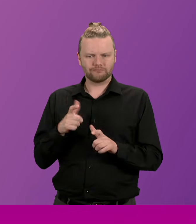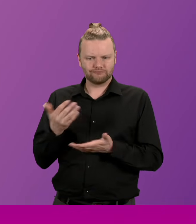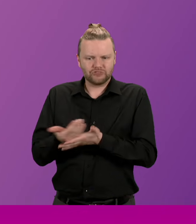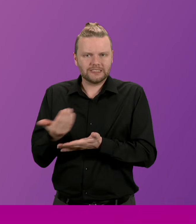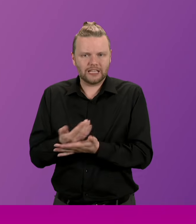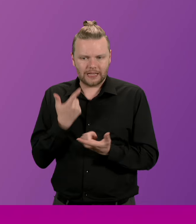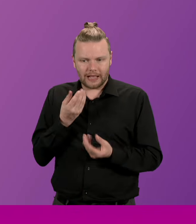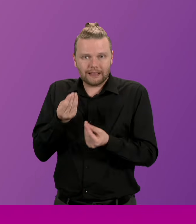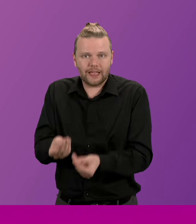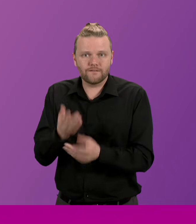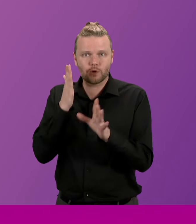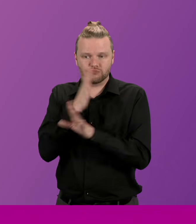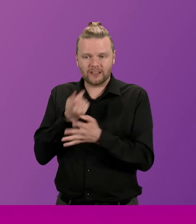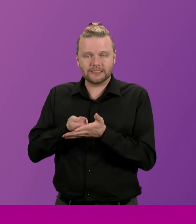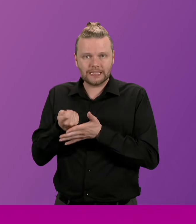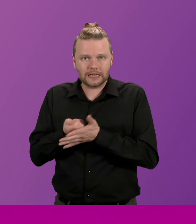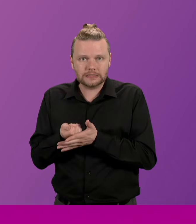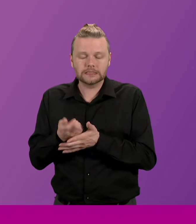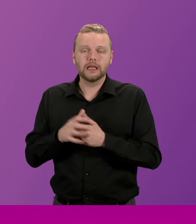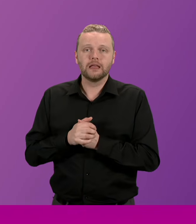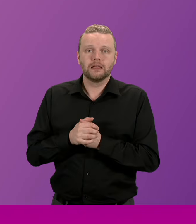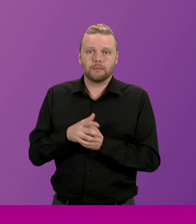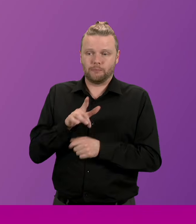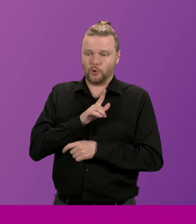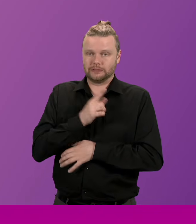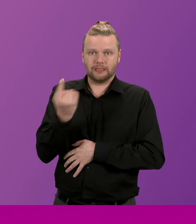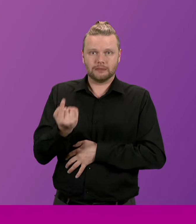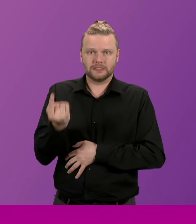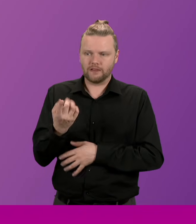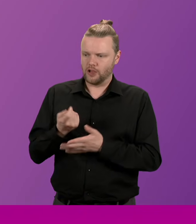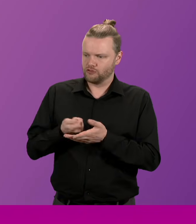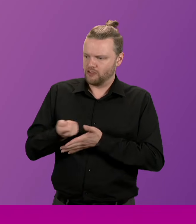tenants, including those on mid-market rents, who are facing unaffordable rent increases while the